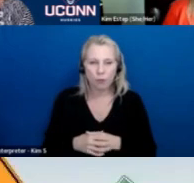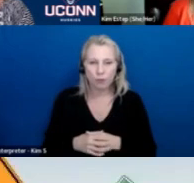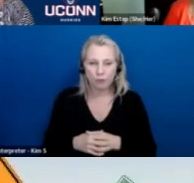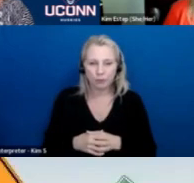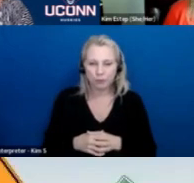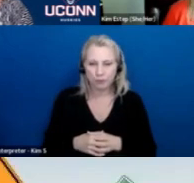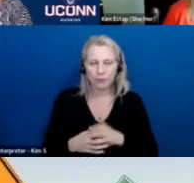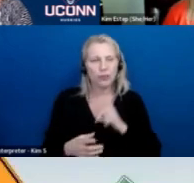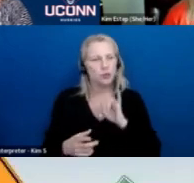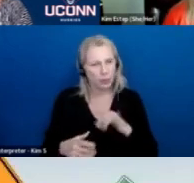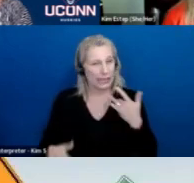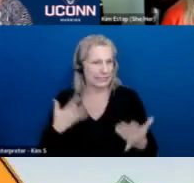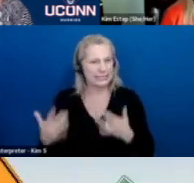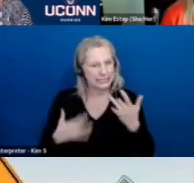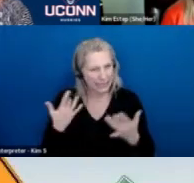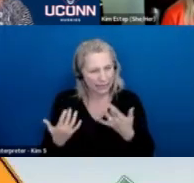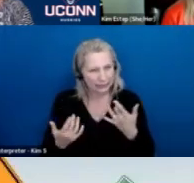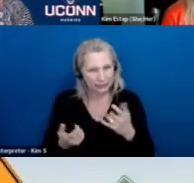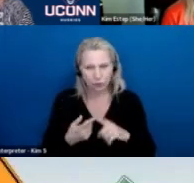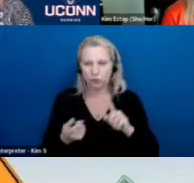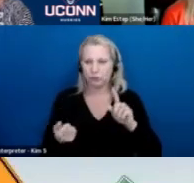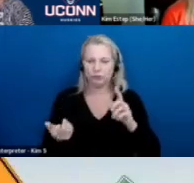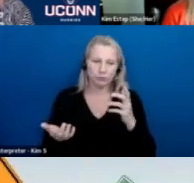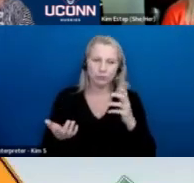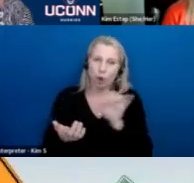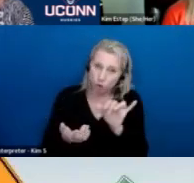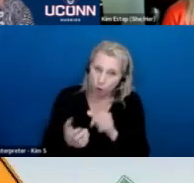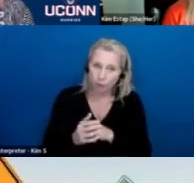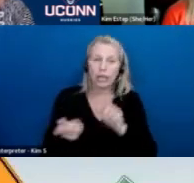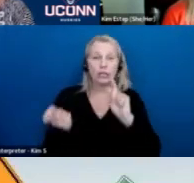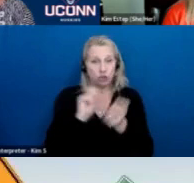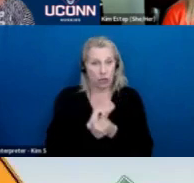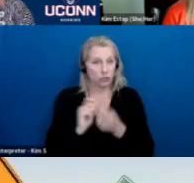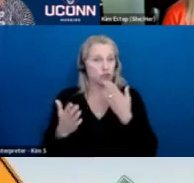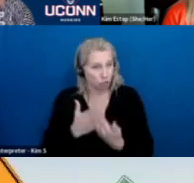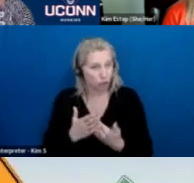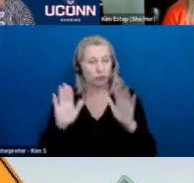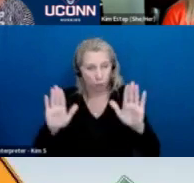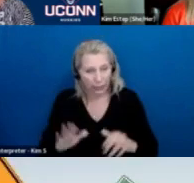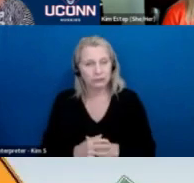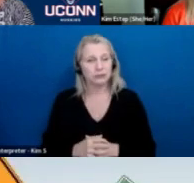it's really exciting to change can be great. And so I want to walk through some of that today.